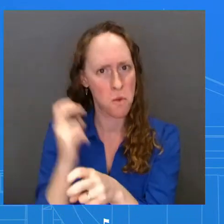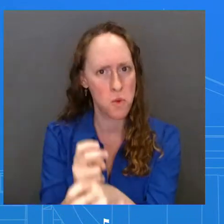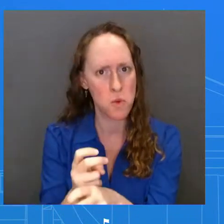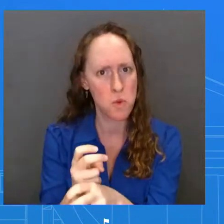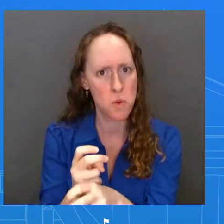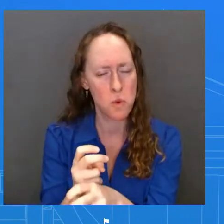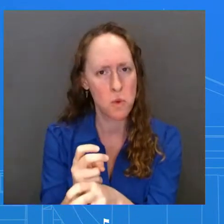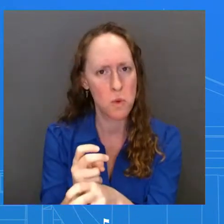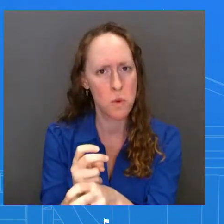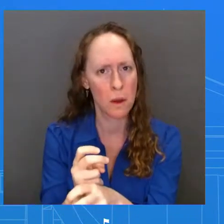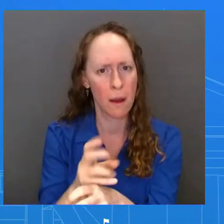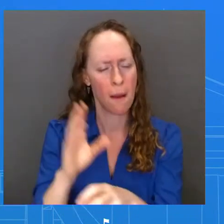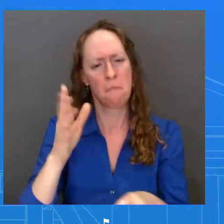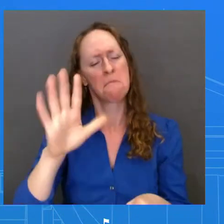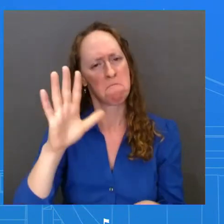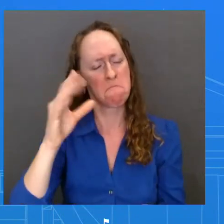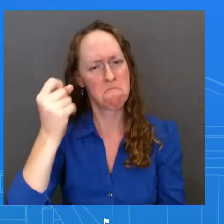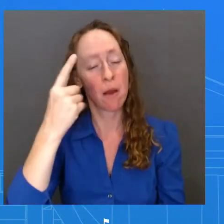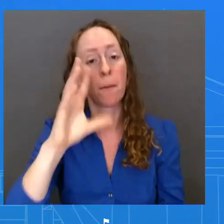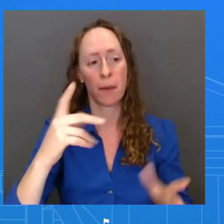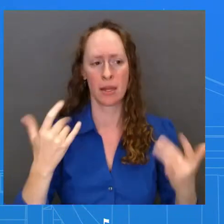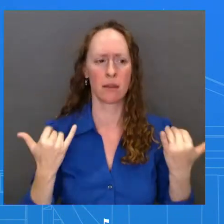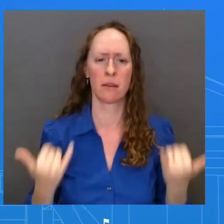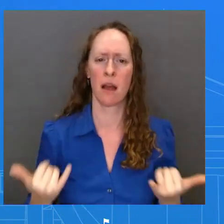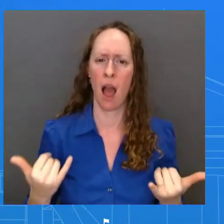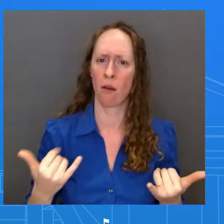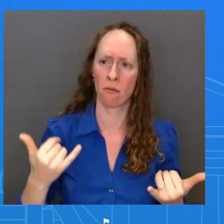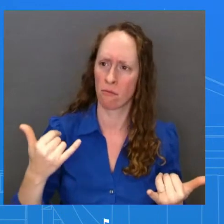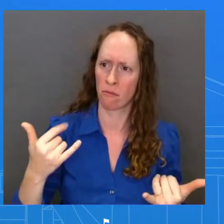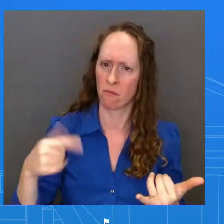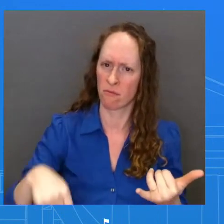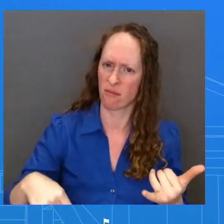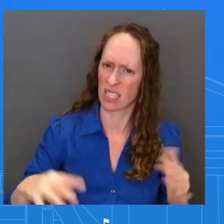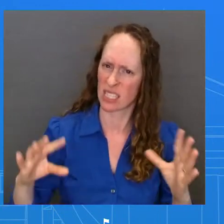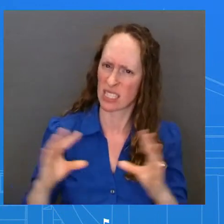will last beyond these administrations? Mr. Sullivan: I'd answer that in three ways.